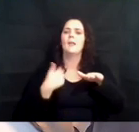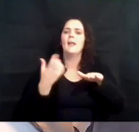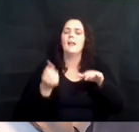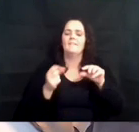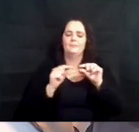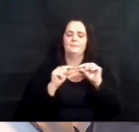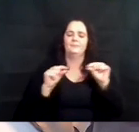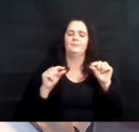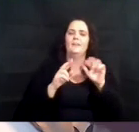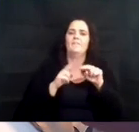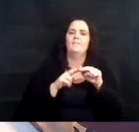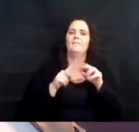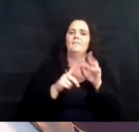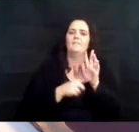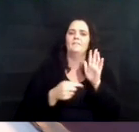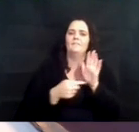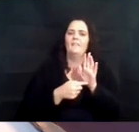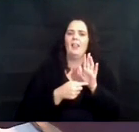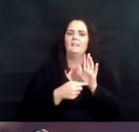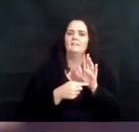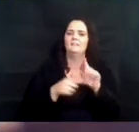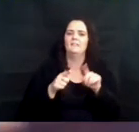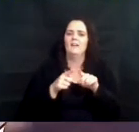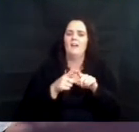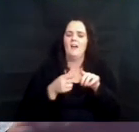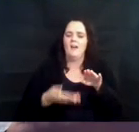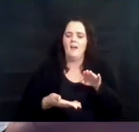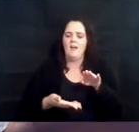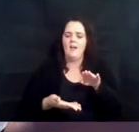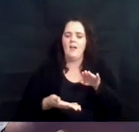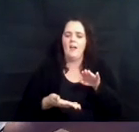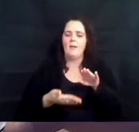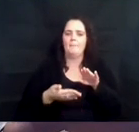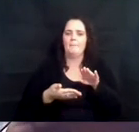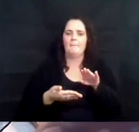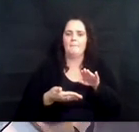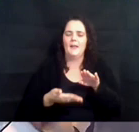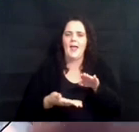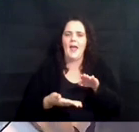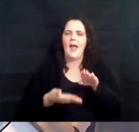felt and I'm just gonna put those underneath the tablet here, just to prop